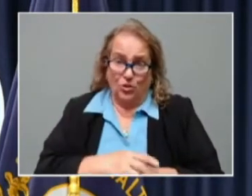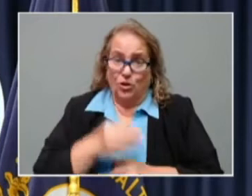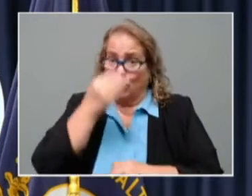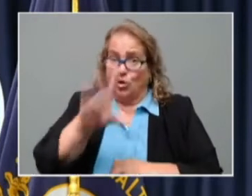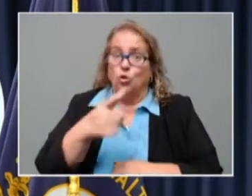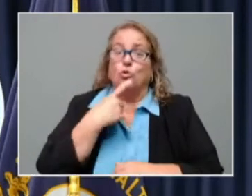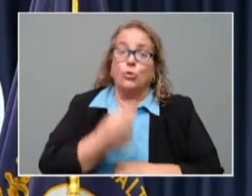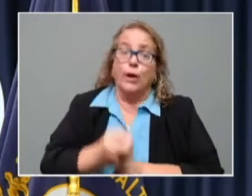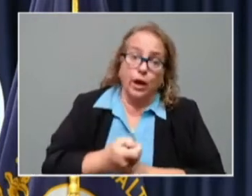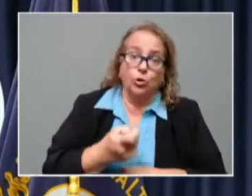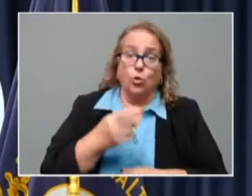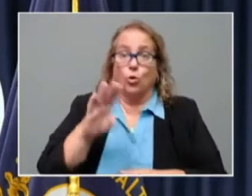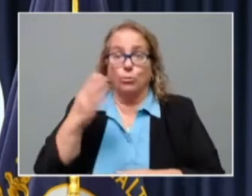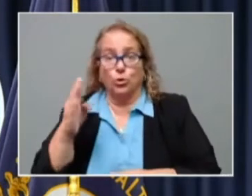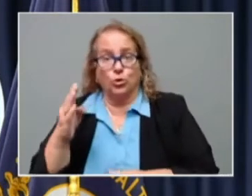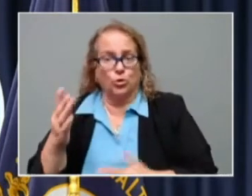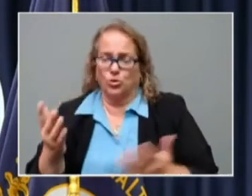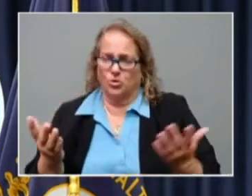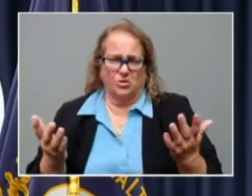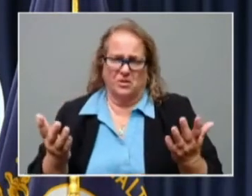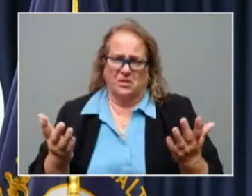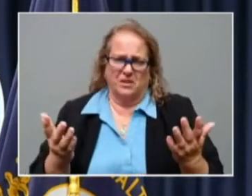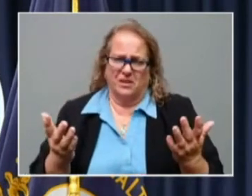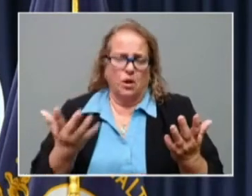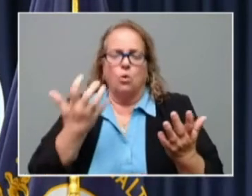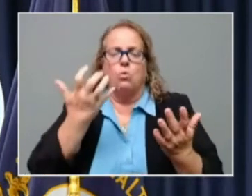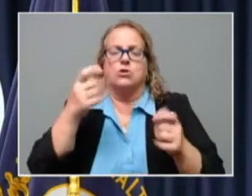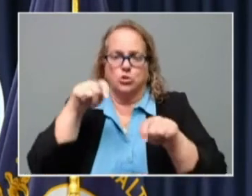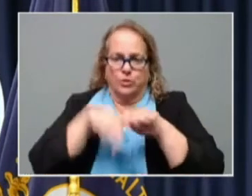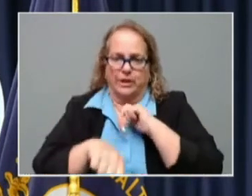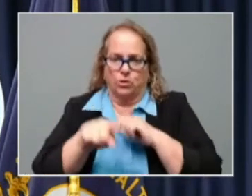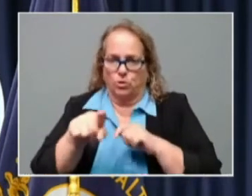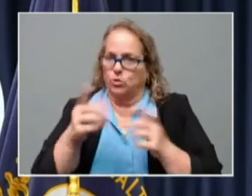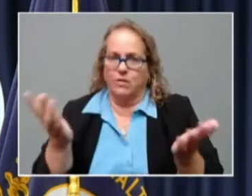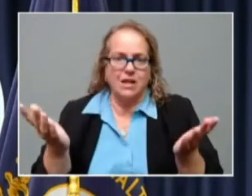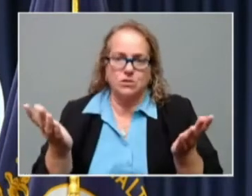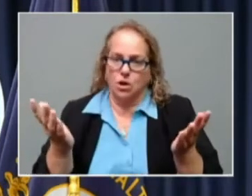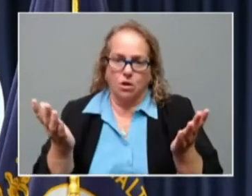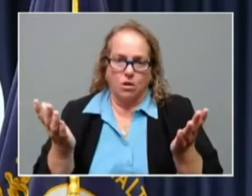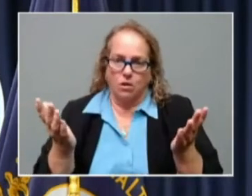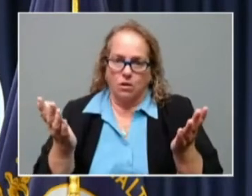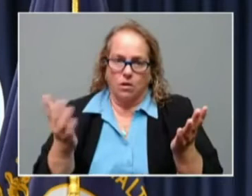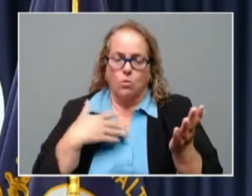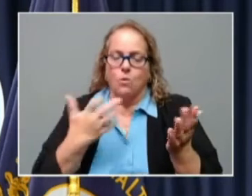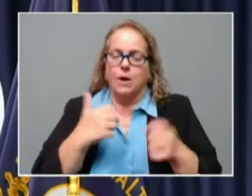And let's make sure that we know our adversary is not each other. It's a one